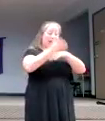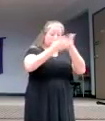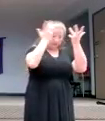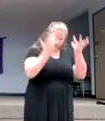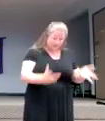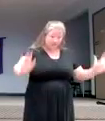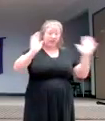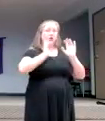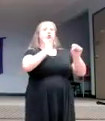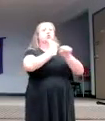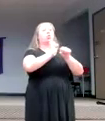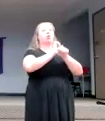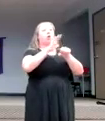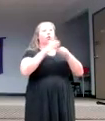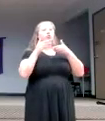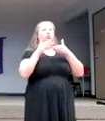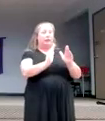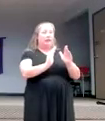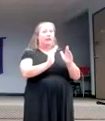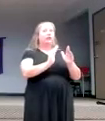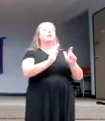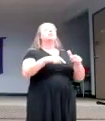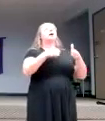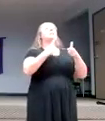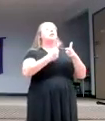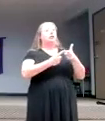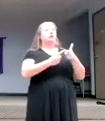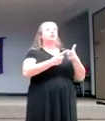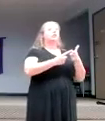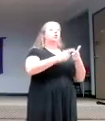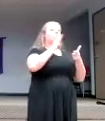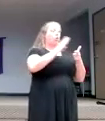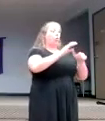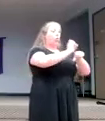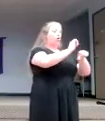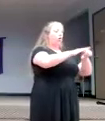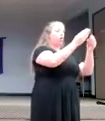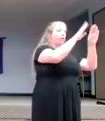The property work will scale down greatly. That will be much smaller equipment, including up